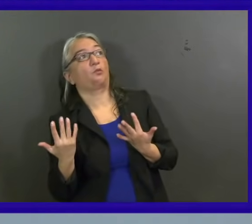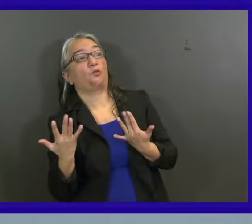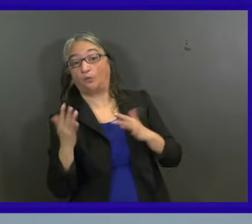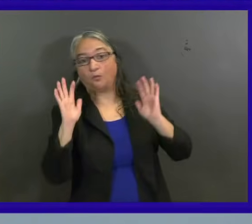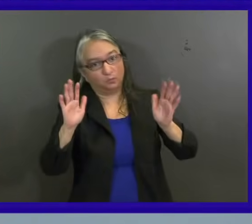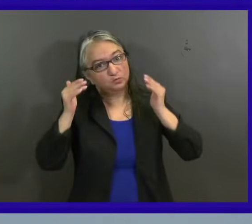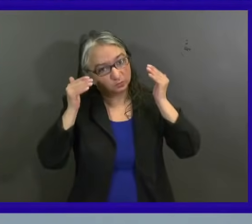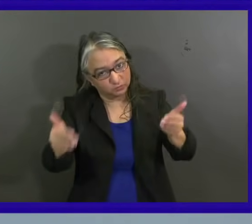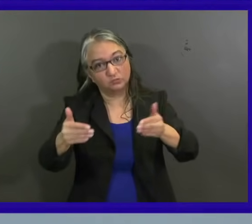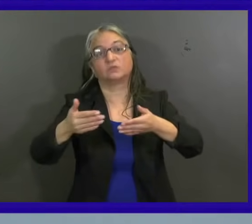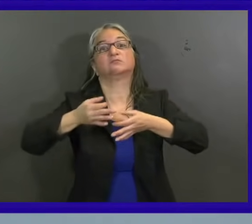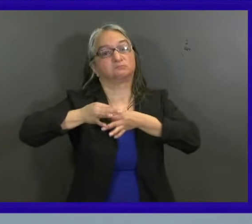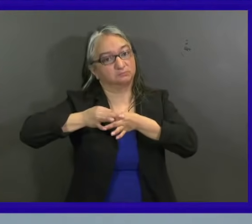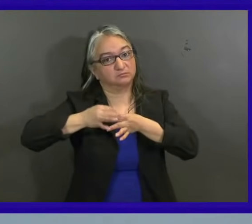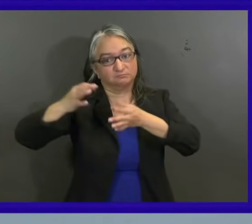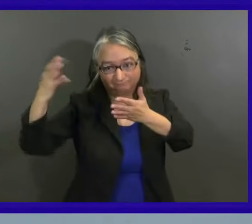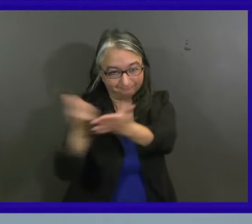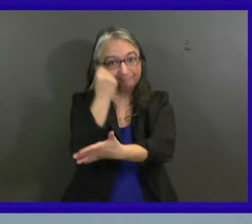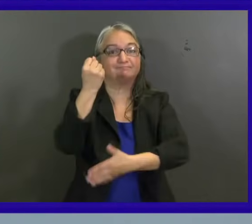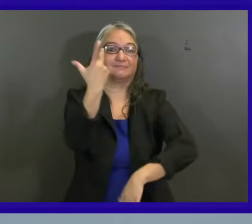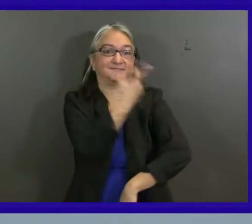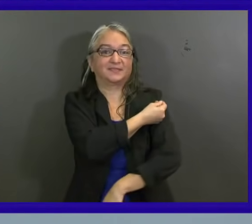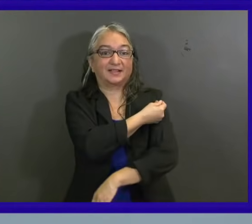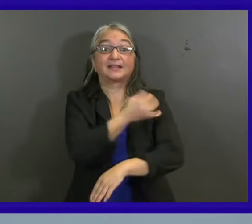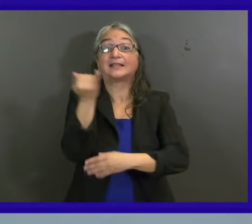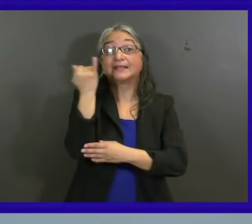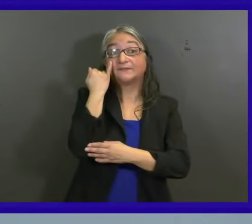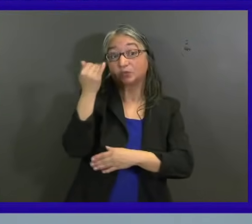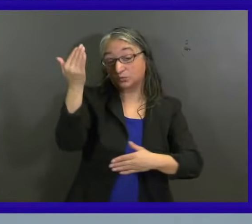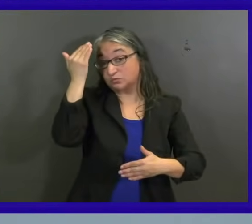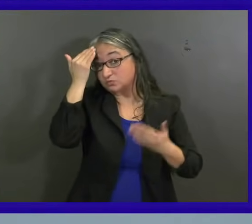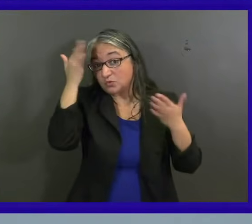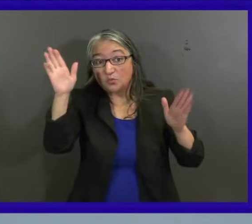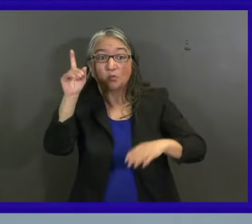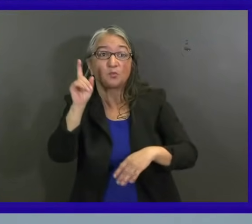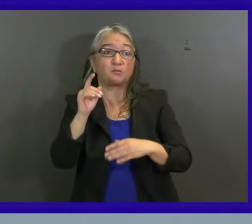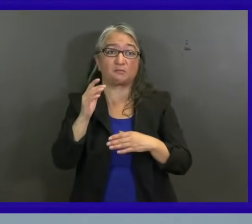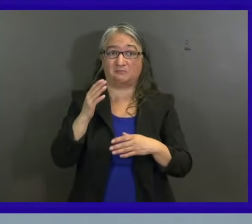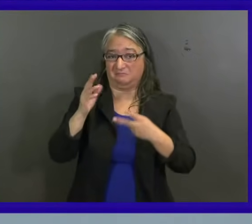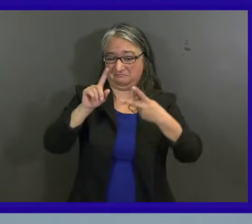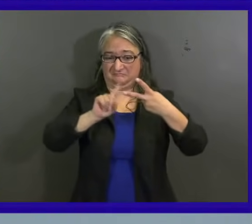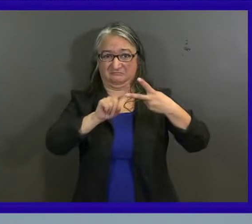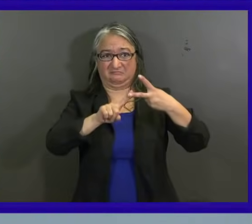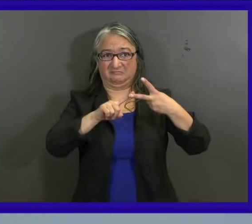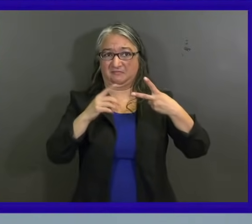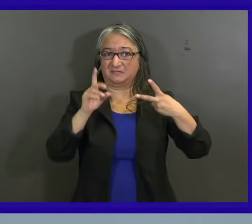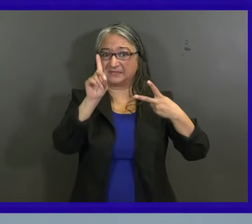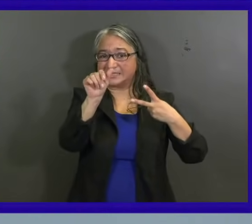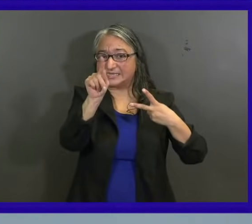this information is available through the website where you can see your doses and